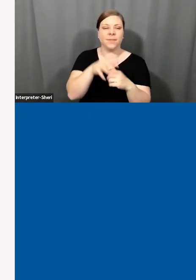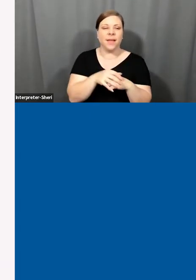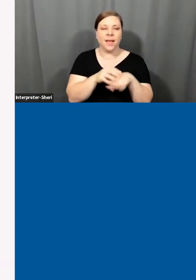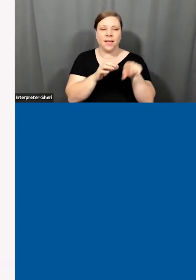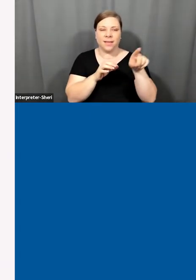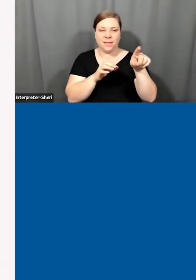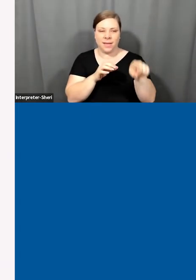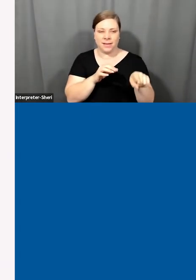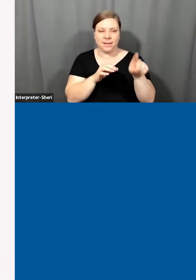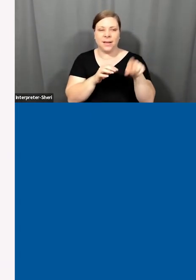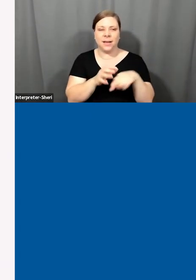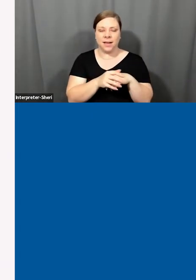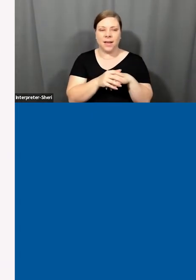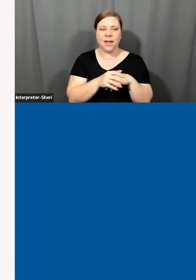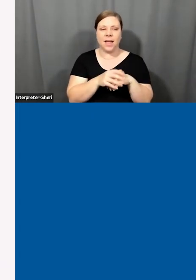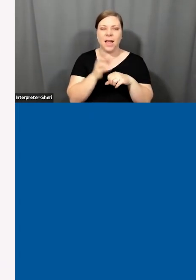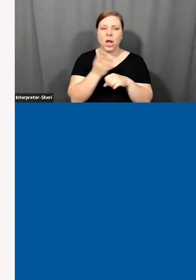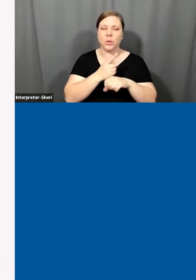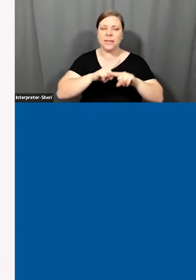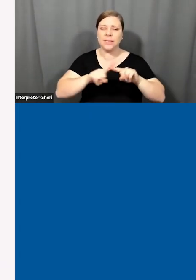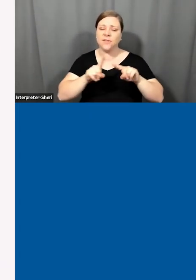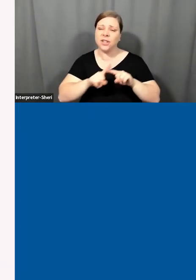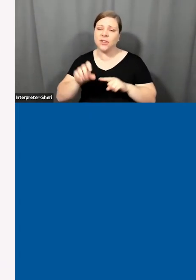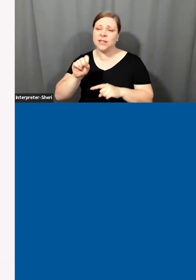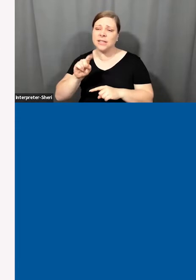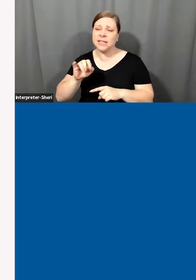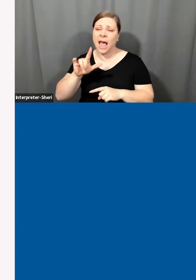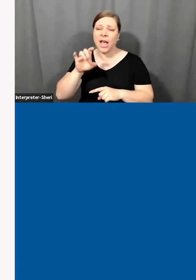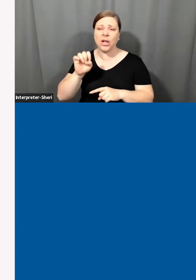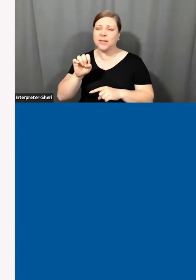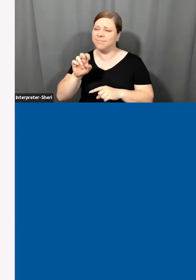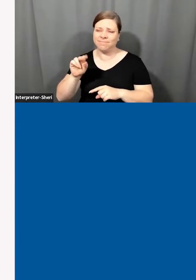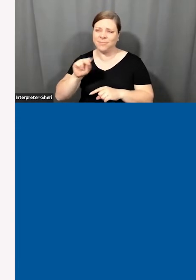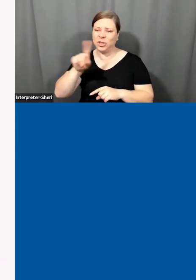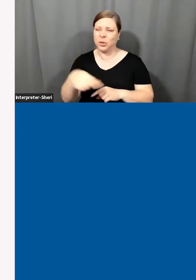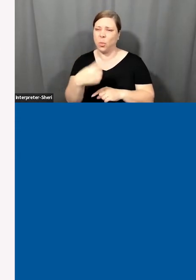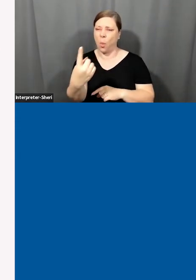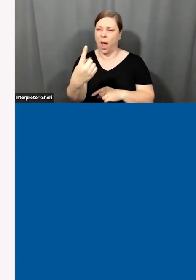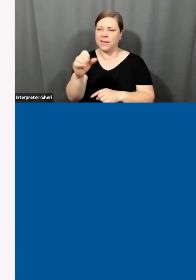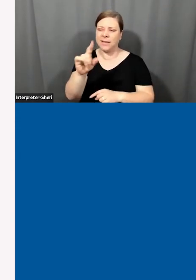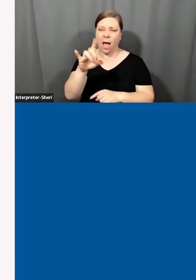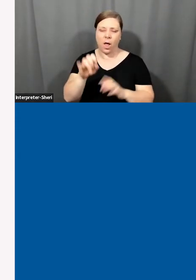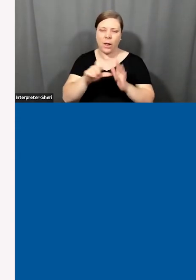underline, all of these different stylings, we just stuck to one to emphasize the things we really wanted to emphasize.